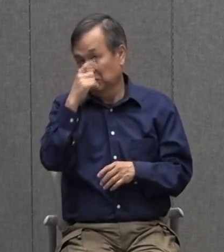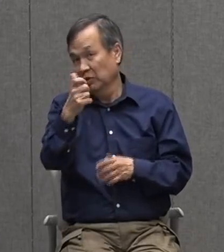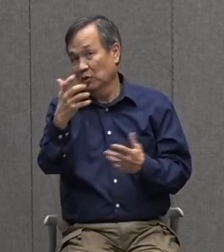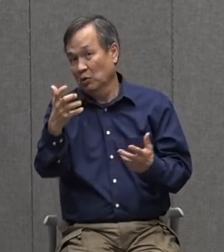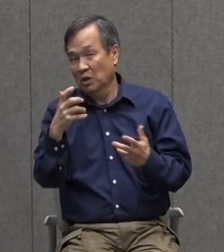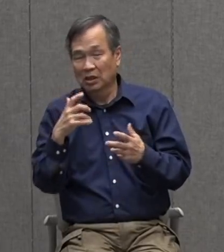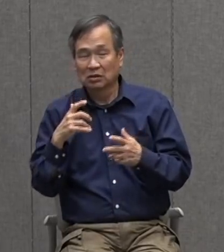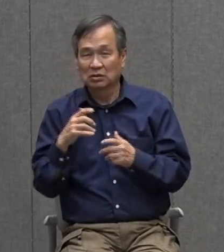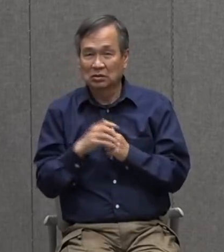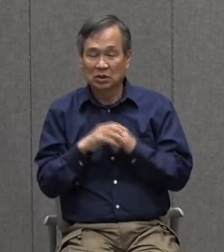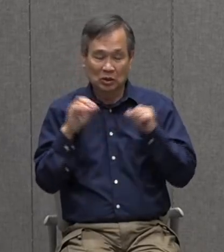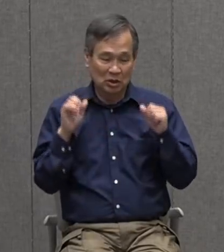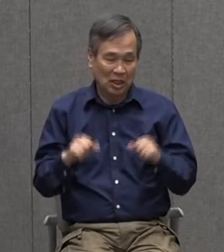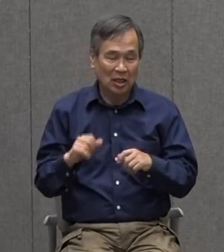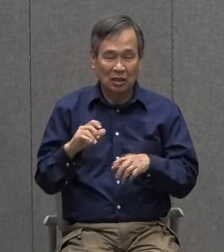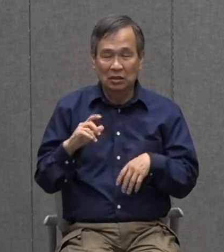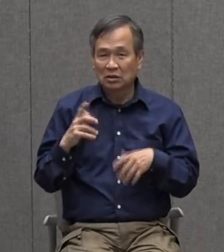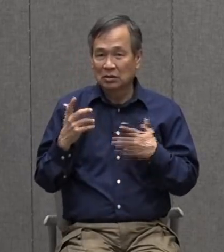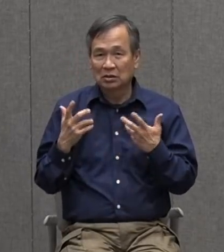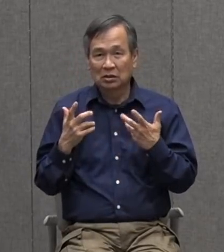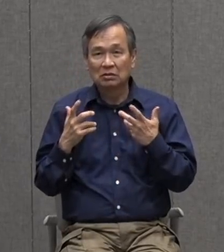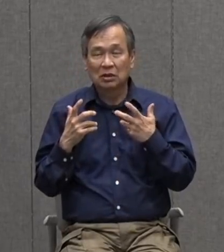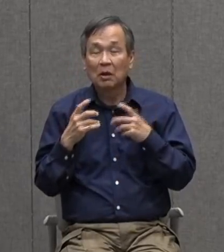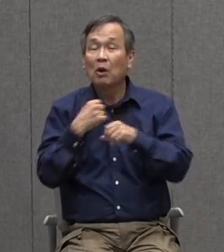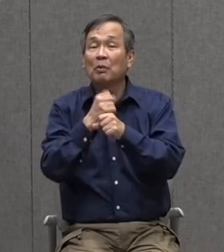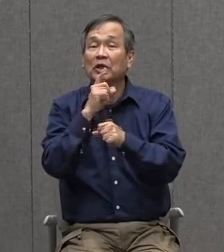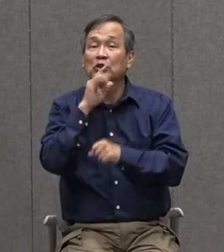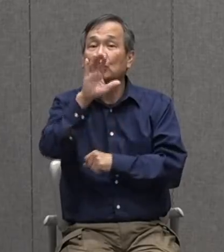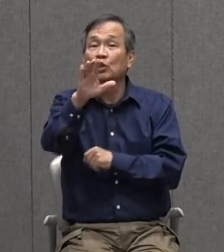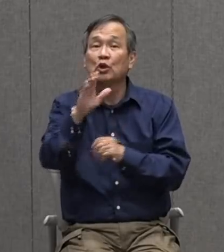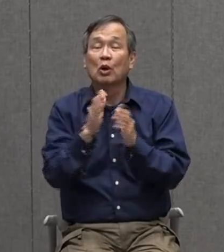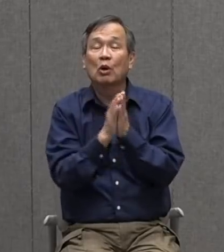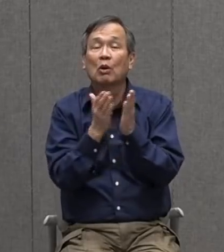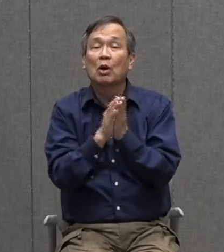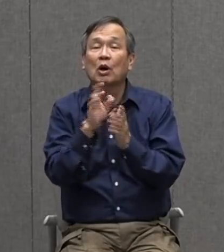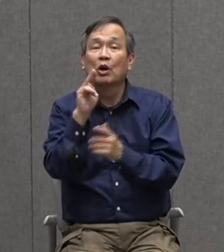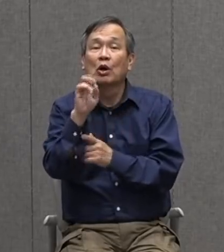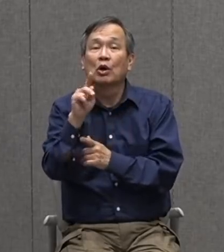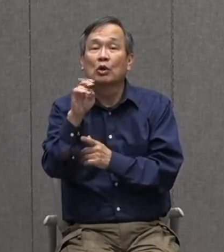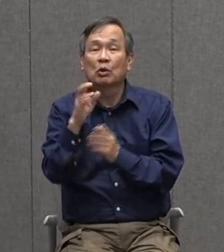so in your math notebook, let's be doing this with me. So let's go ahead, I'm gonna include the year.